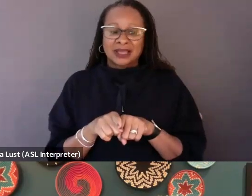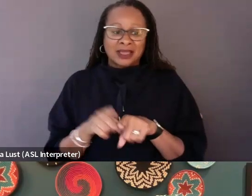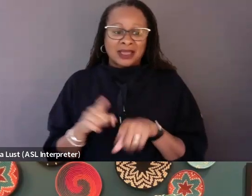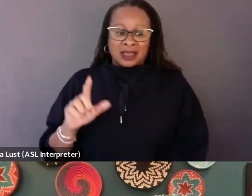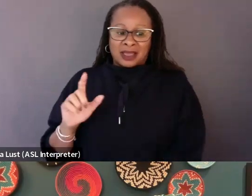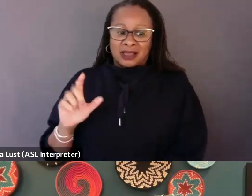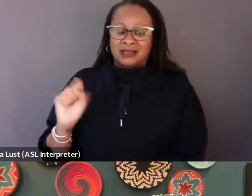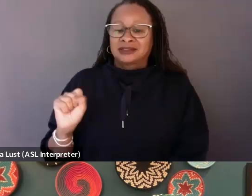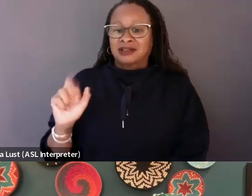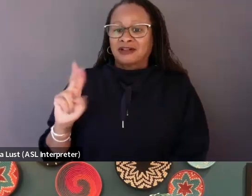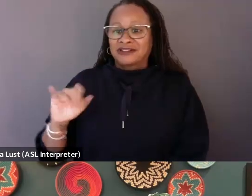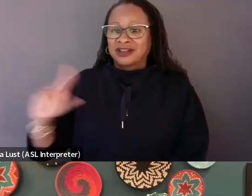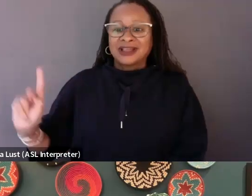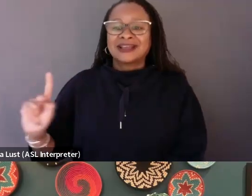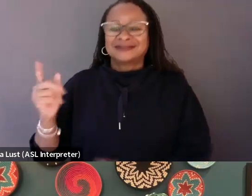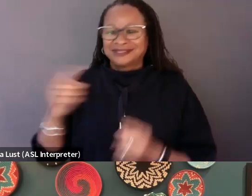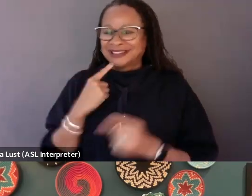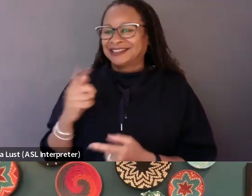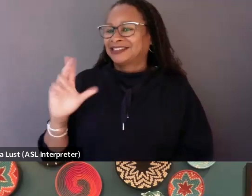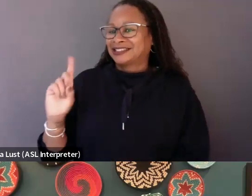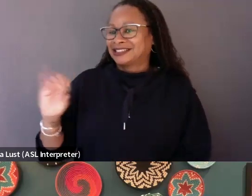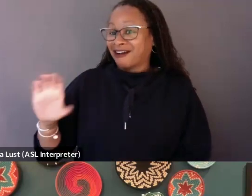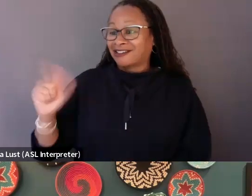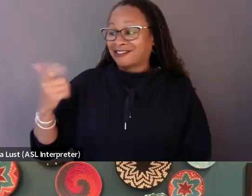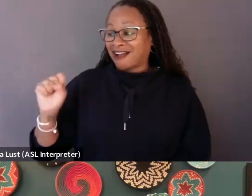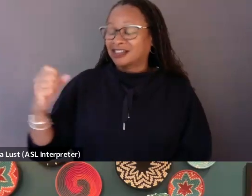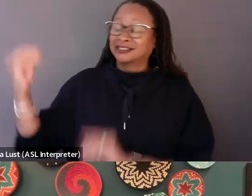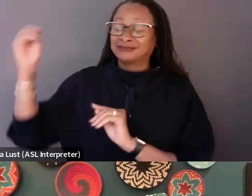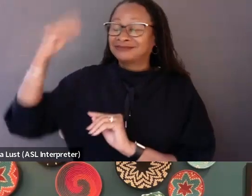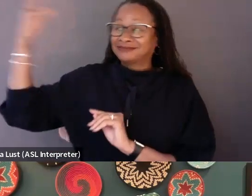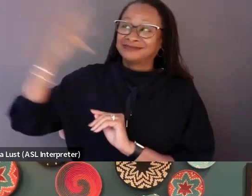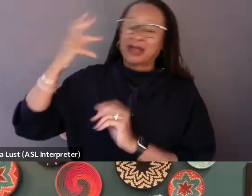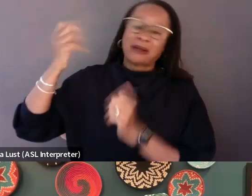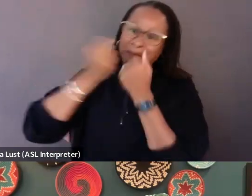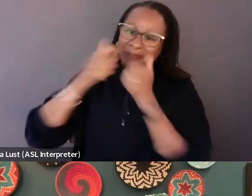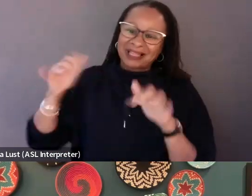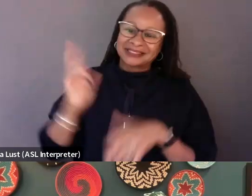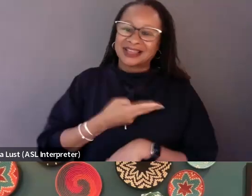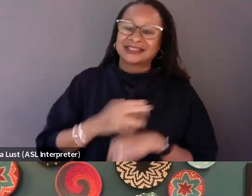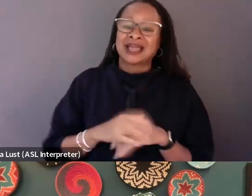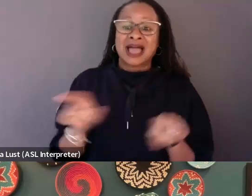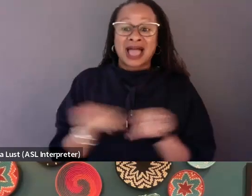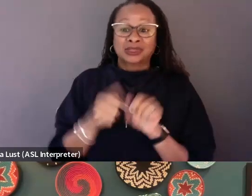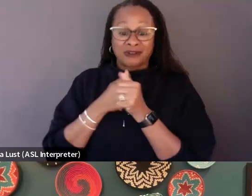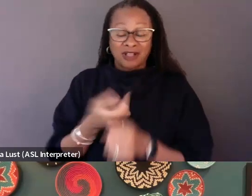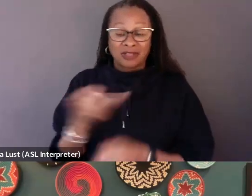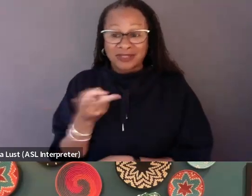did indeed shine upon us. And at some point as we were following them, the pandemic happened, a lot of things changed,